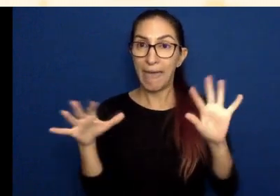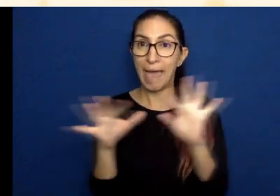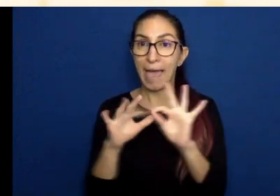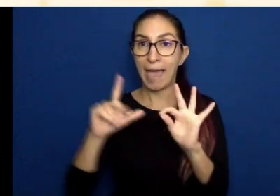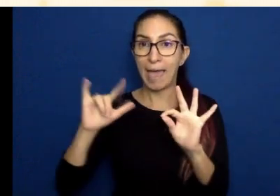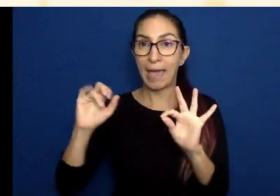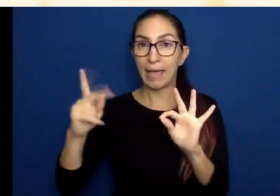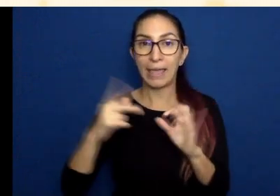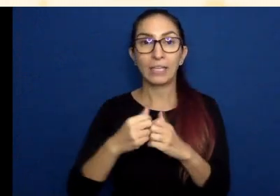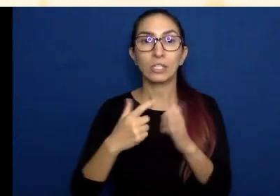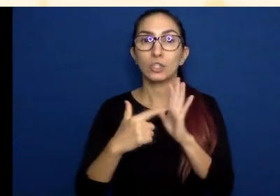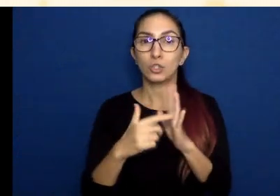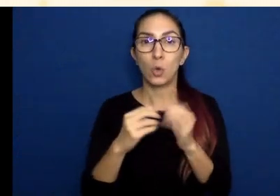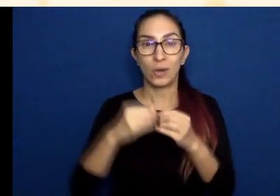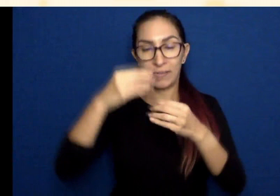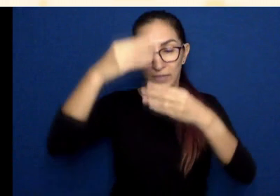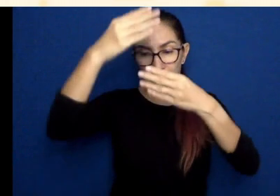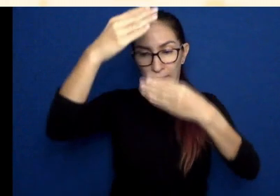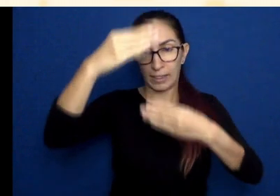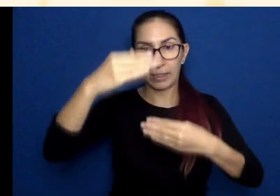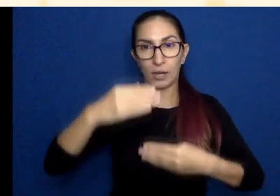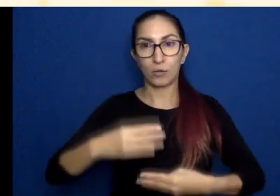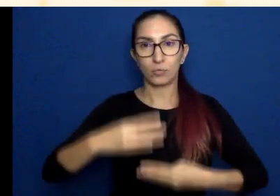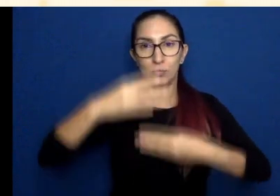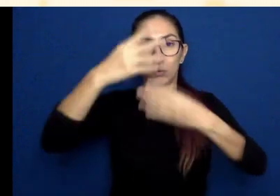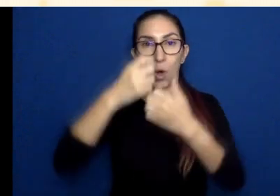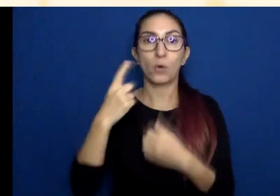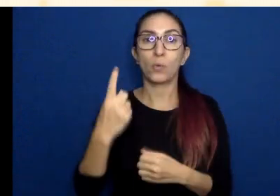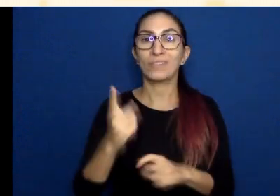in a linear fashion on one page, if you go to that see more page.